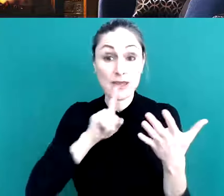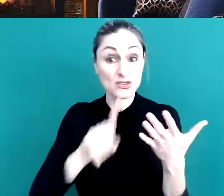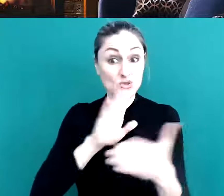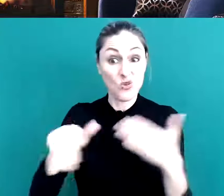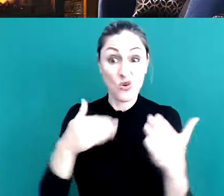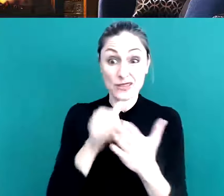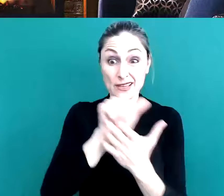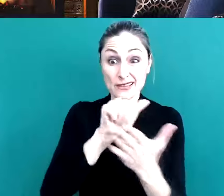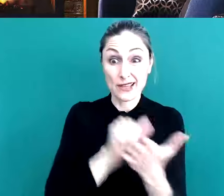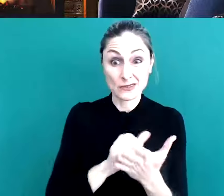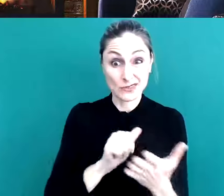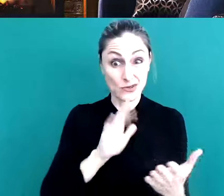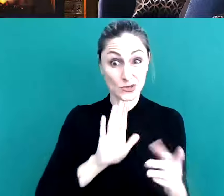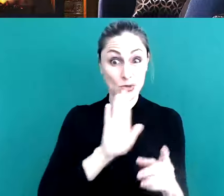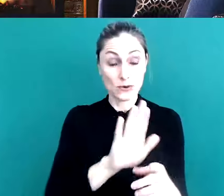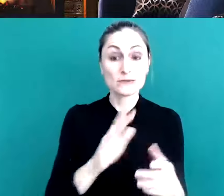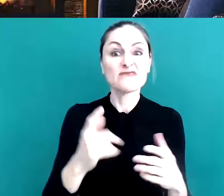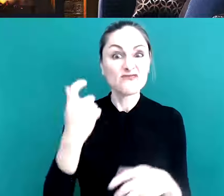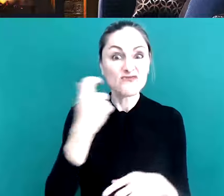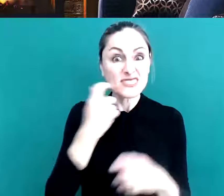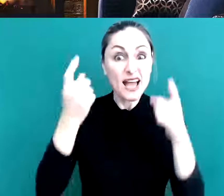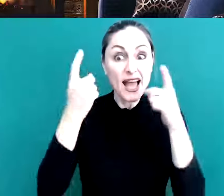We worked with someone not long ago who found